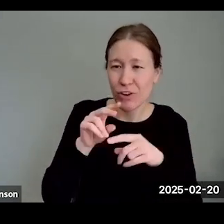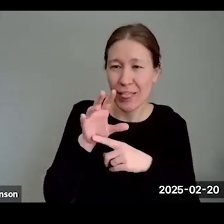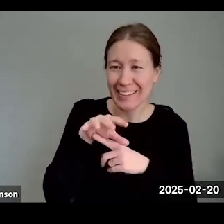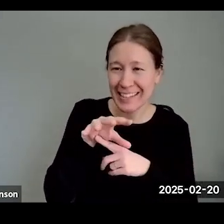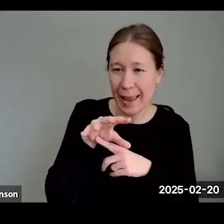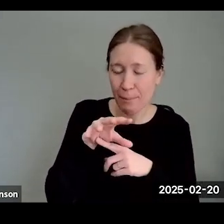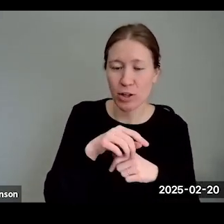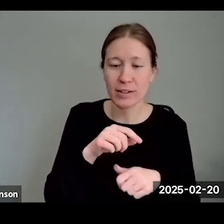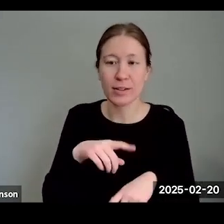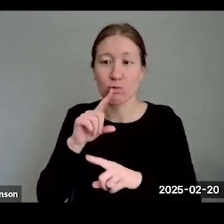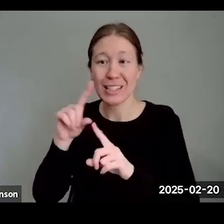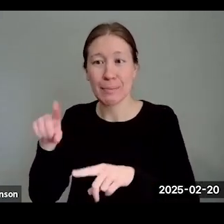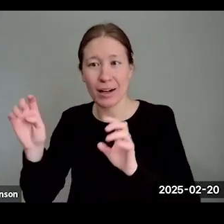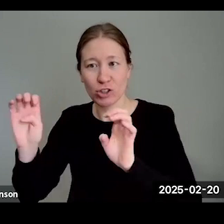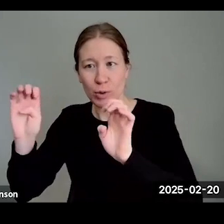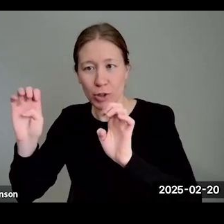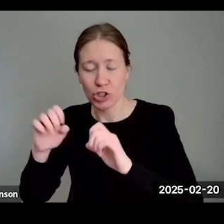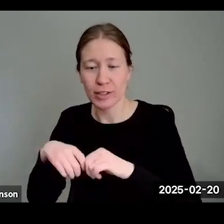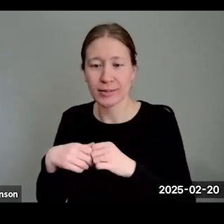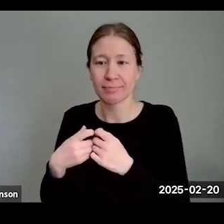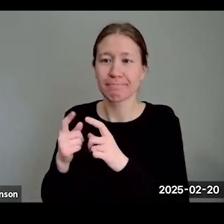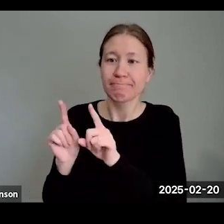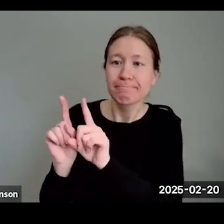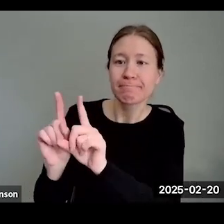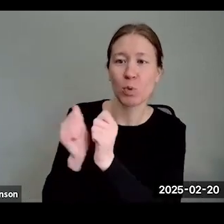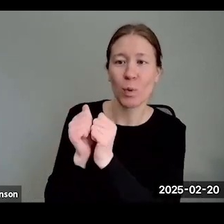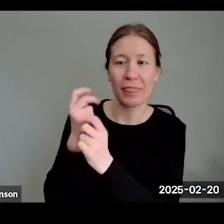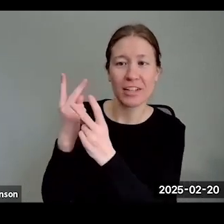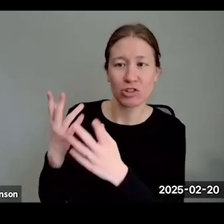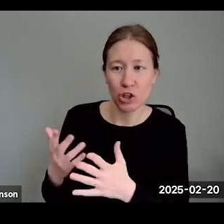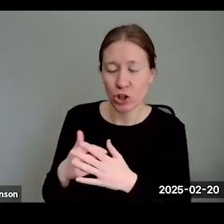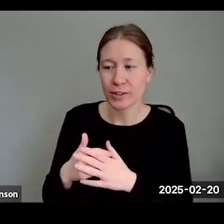escorting visitors, ensuring compliance with regulations,